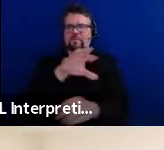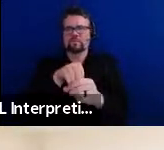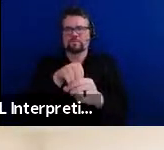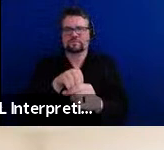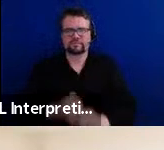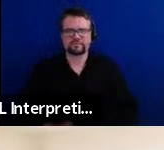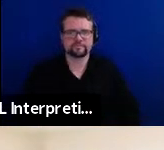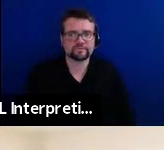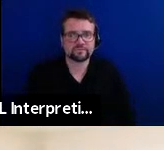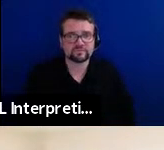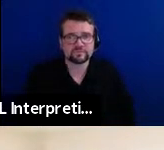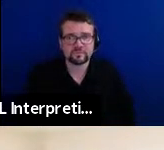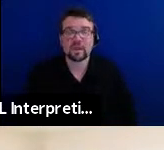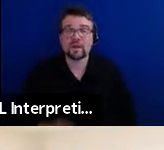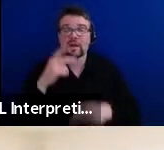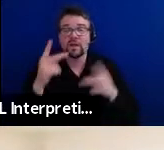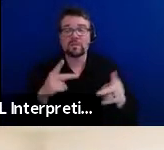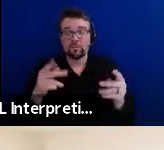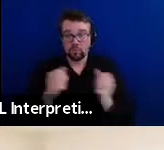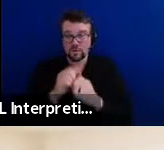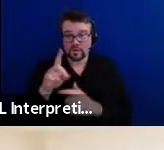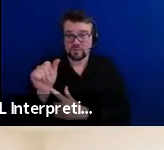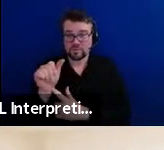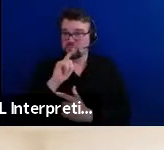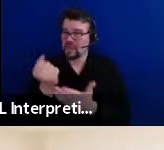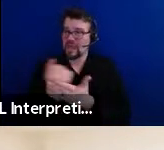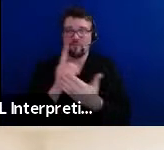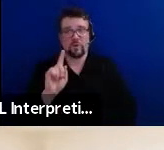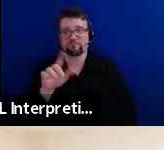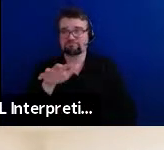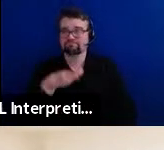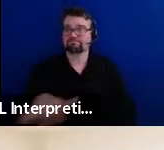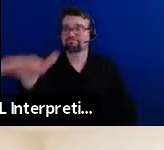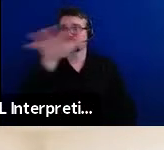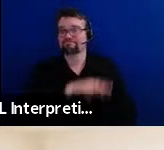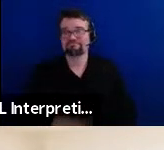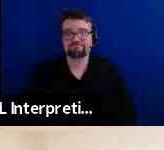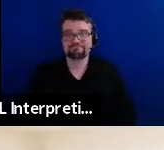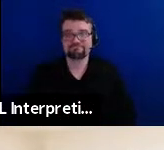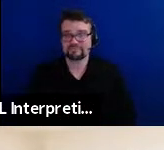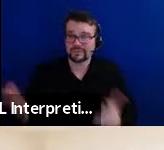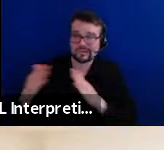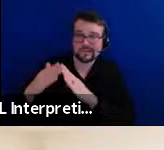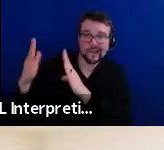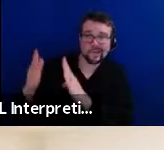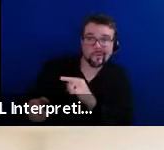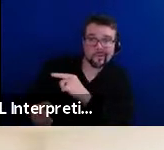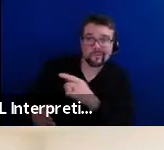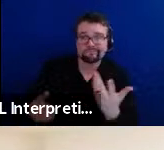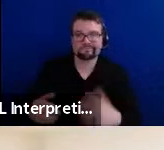PEOPLE WITH DISABILITIES ARE EVERYWHERE. MAYBE THEY'RE YOUR NEIGHBOUR OR MAYBE YOU WORK TOGETHER.